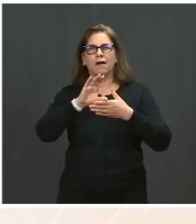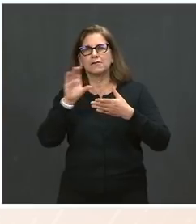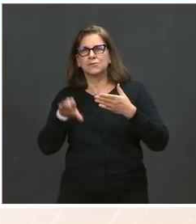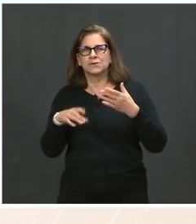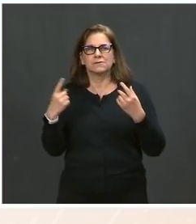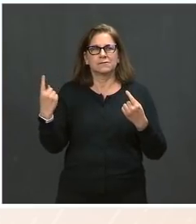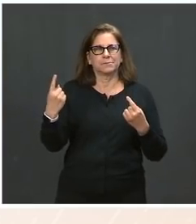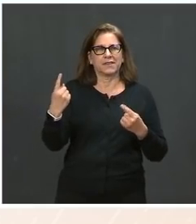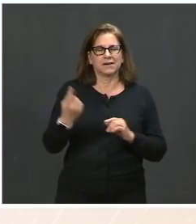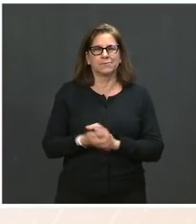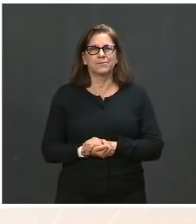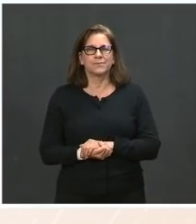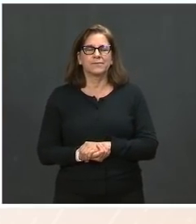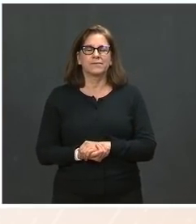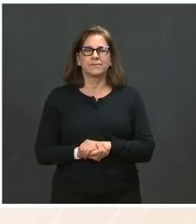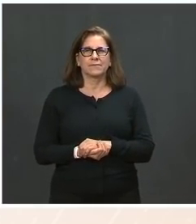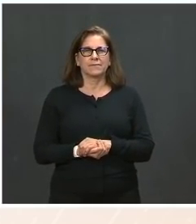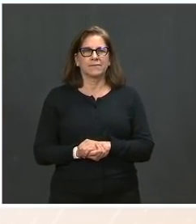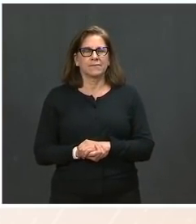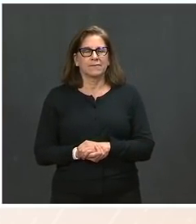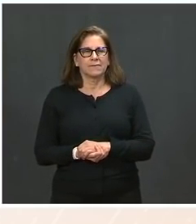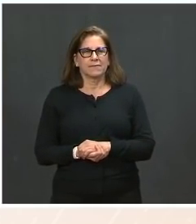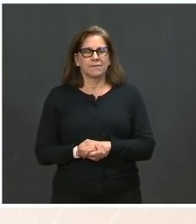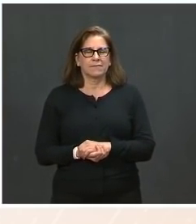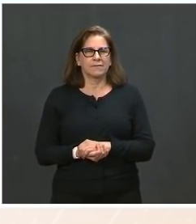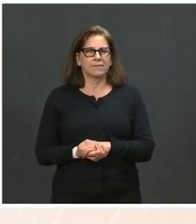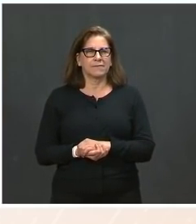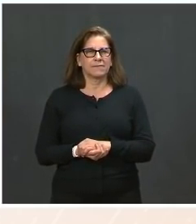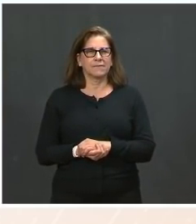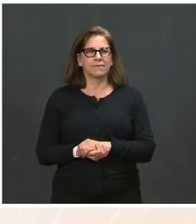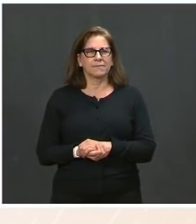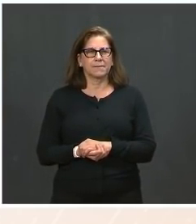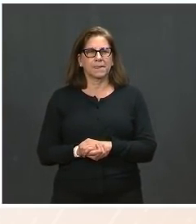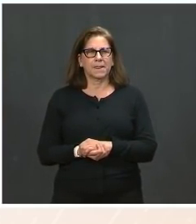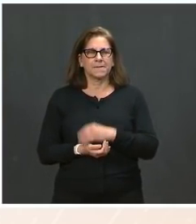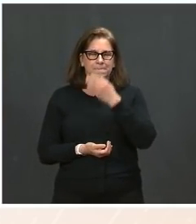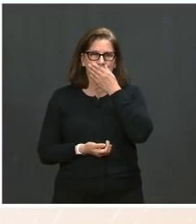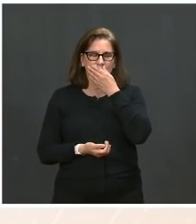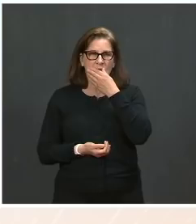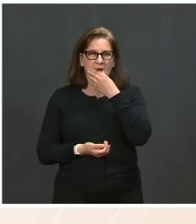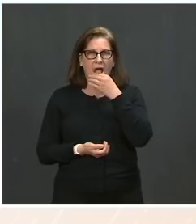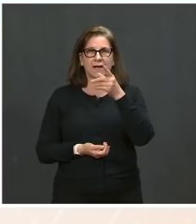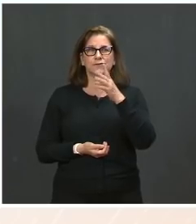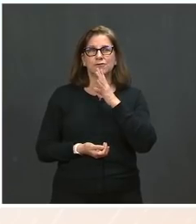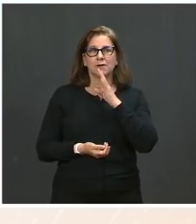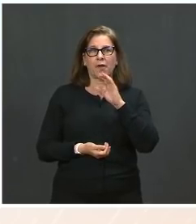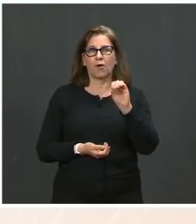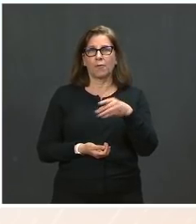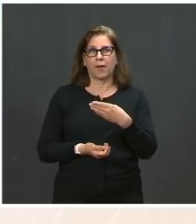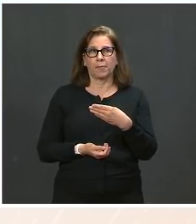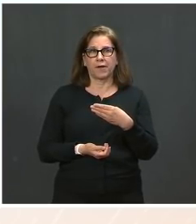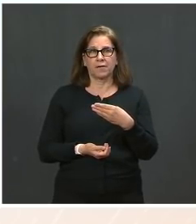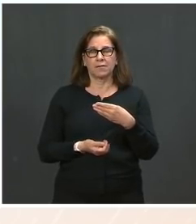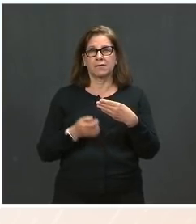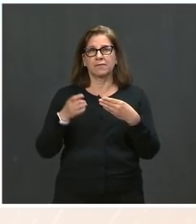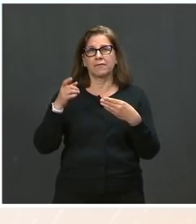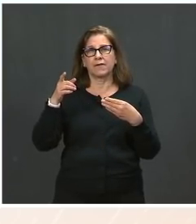regarding former President Obama, because you said they are in touch fairly regularly. Ms. Psaki: Mm-hmm. The Press: Can you more clearly define